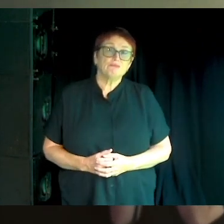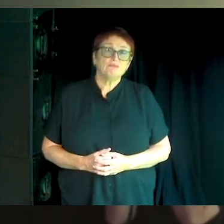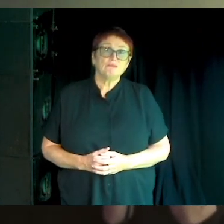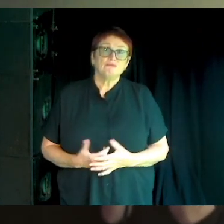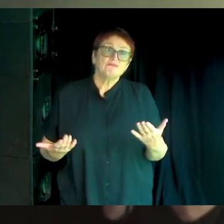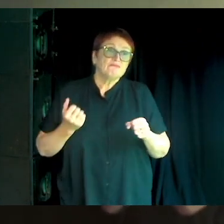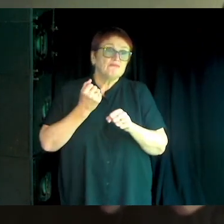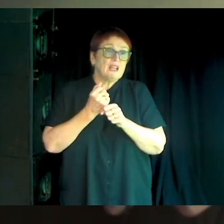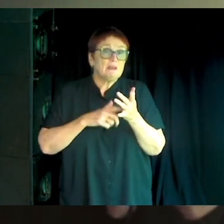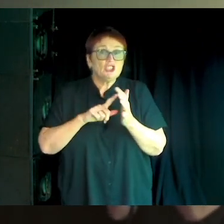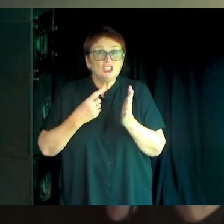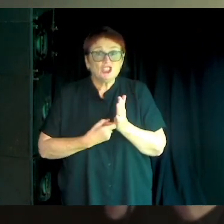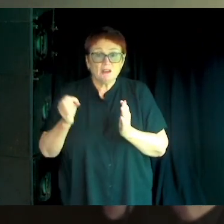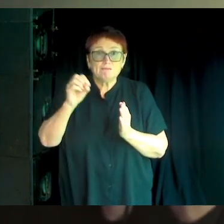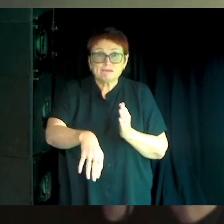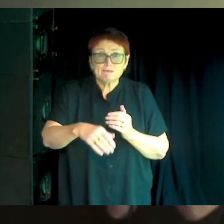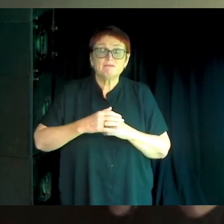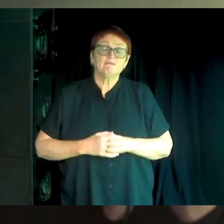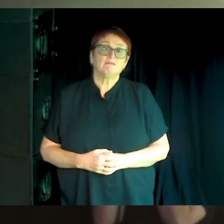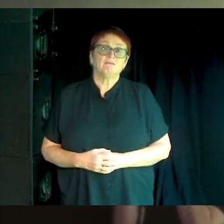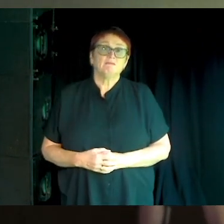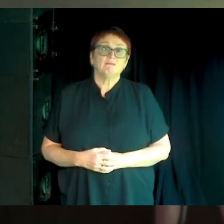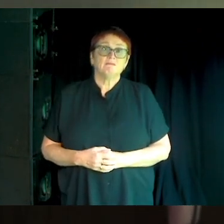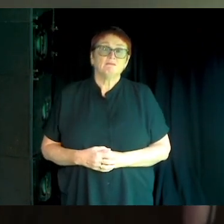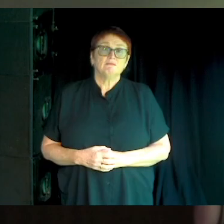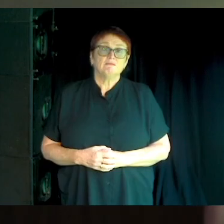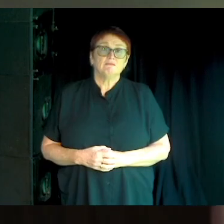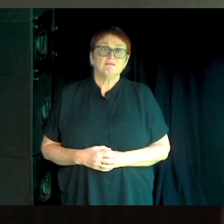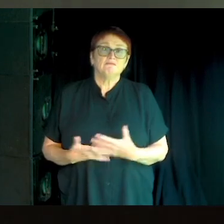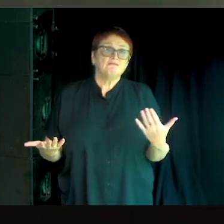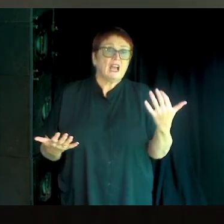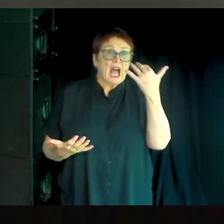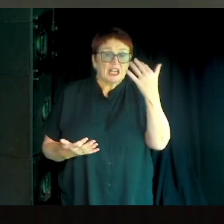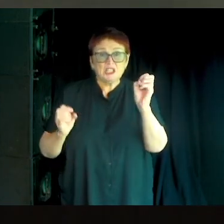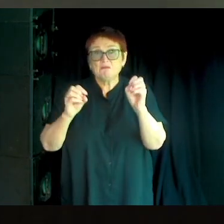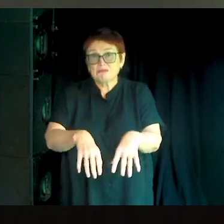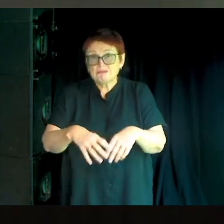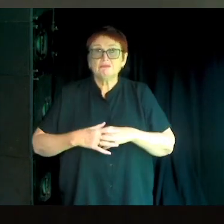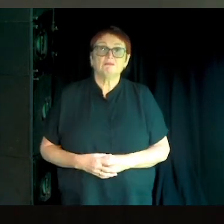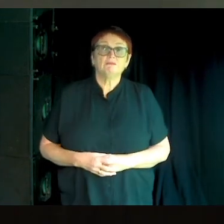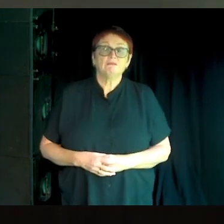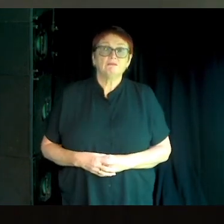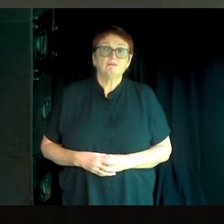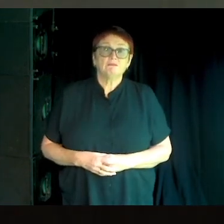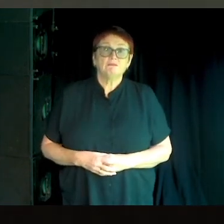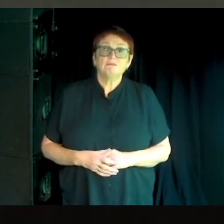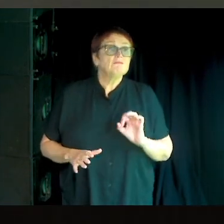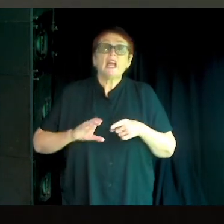ginger and you also have the um the onion as well carrot no carrot